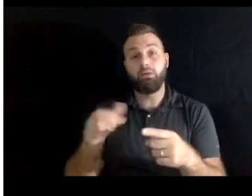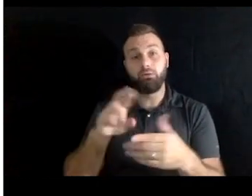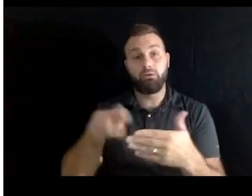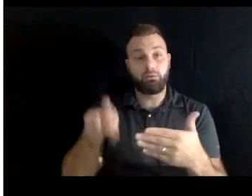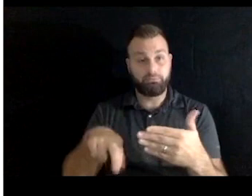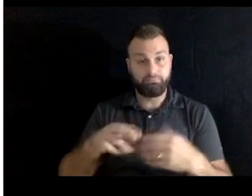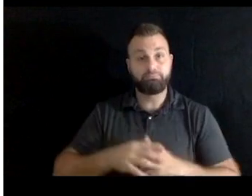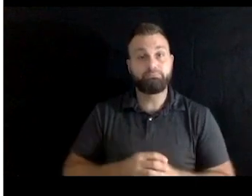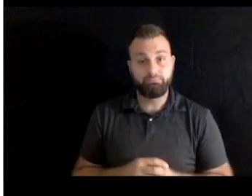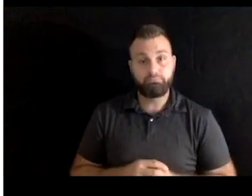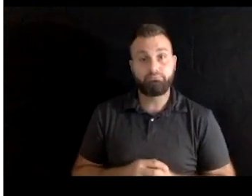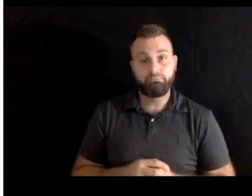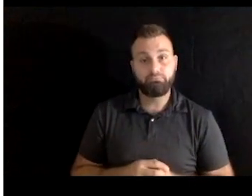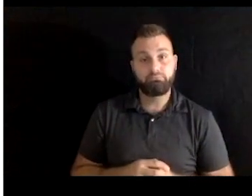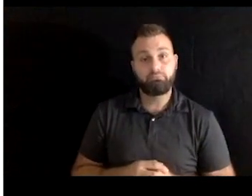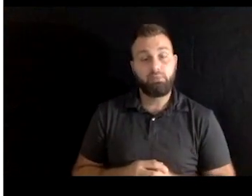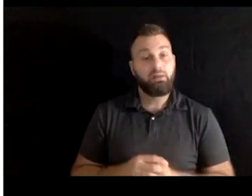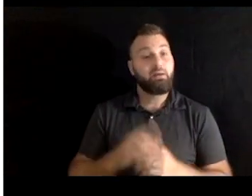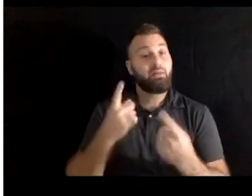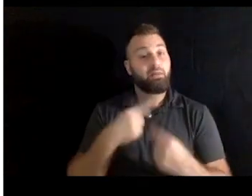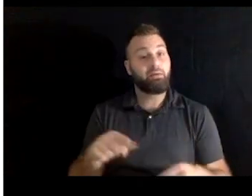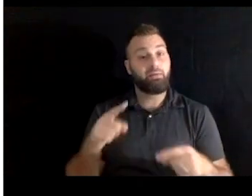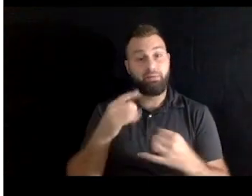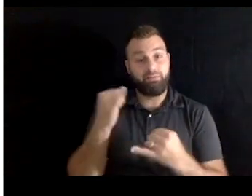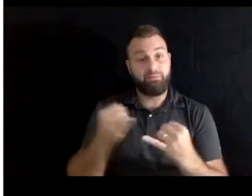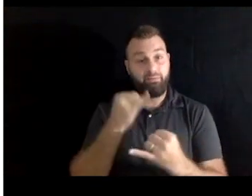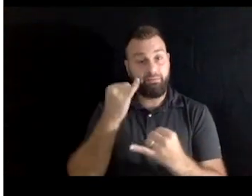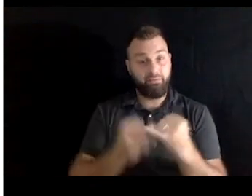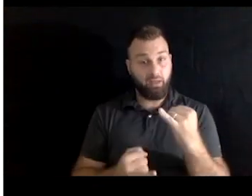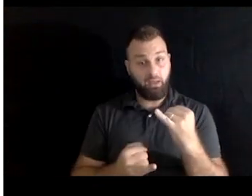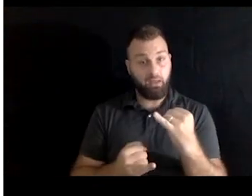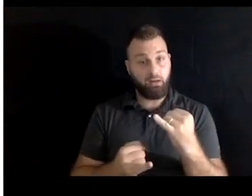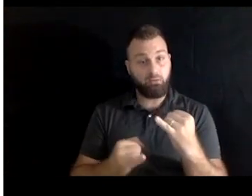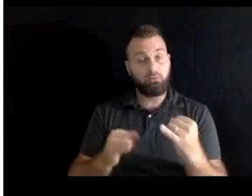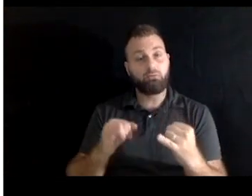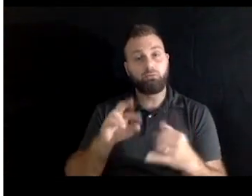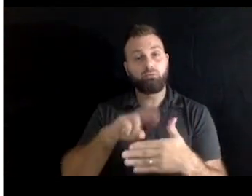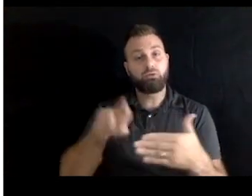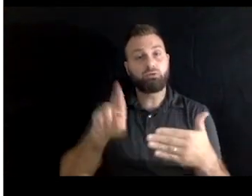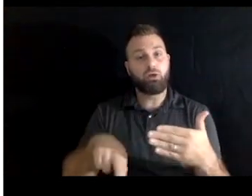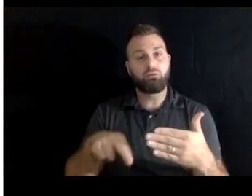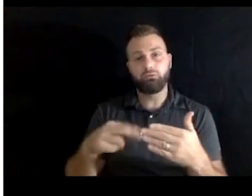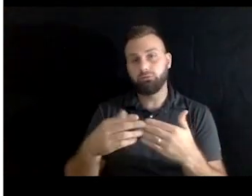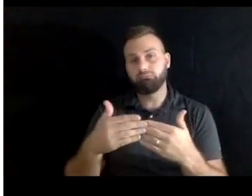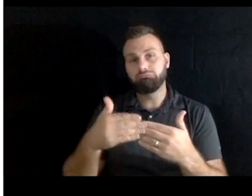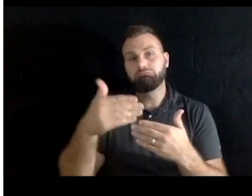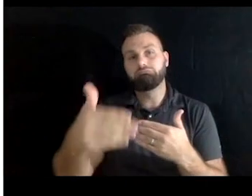Now the final impact results are due. Just over a year from now in 2022,